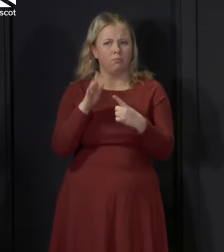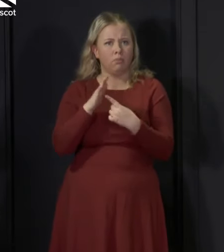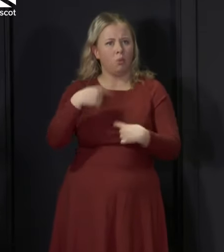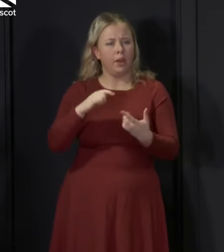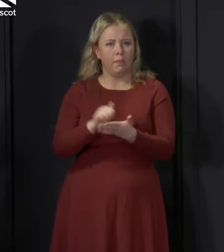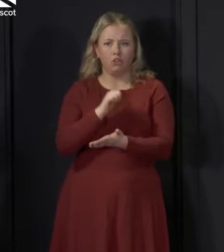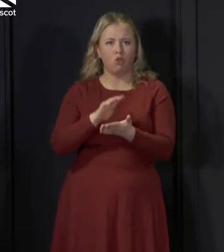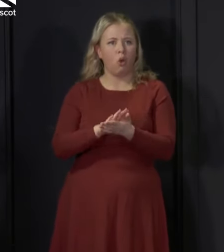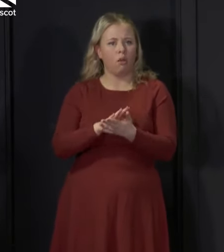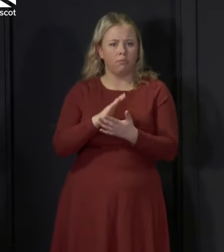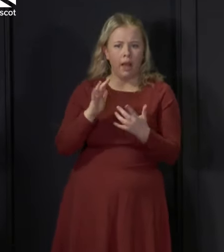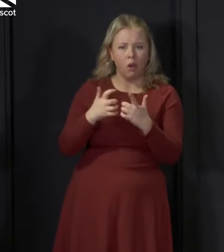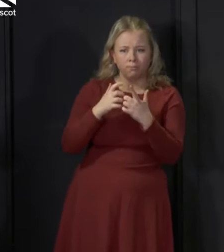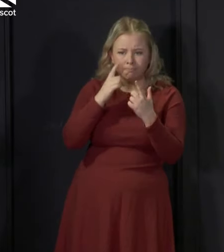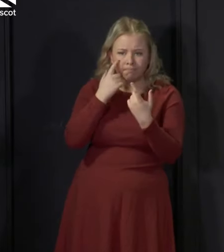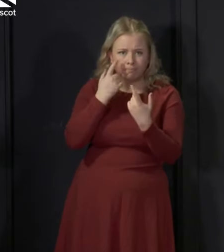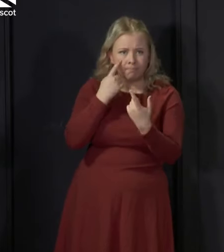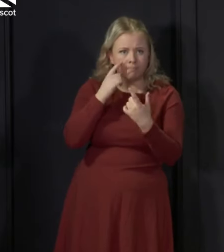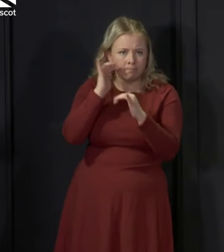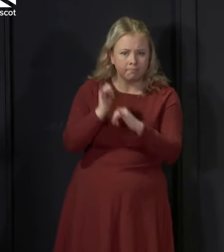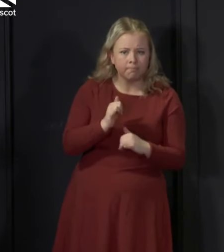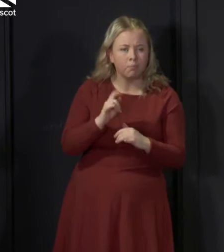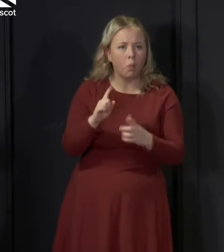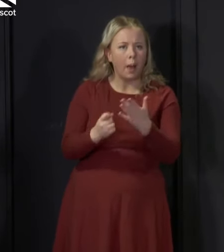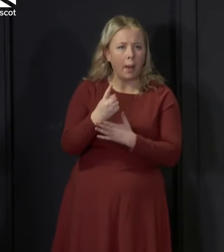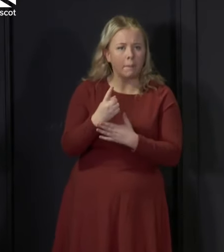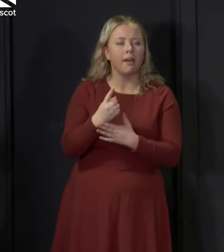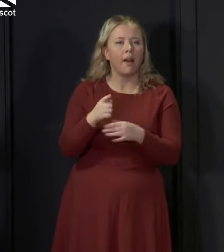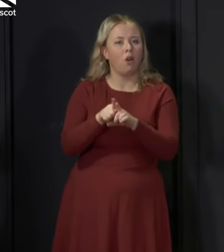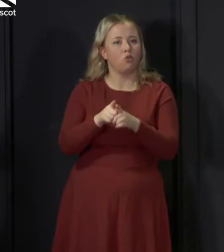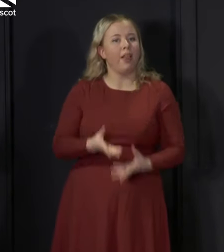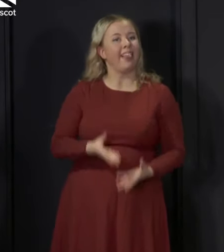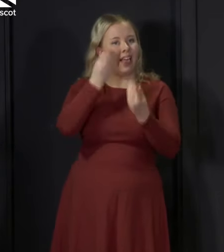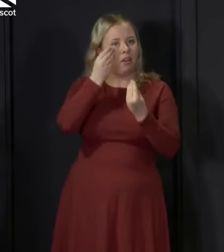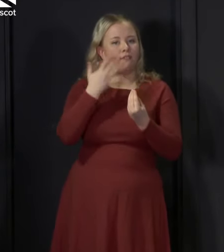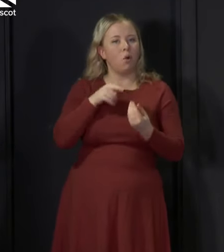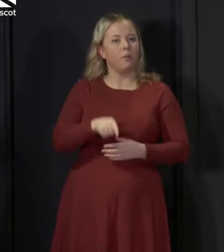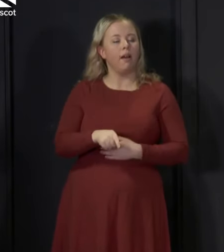the circumstances, and of course learn any lessons that we can from those circumstances.